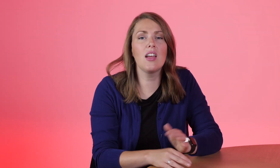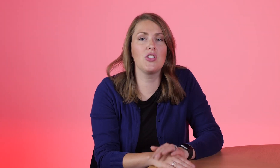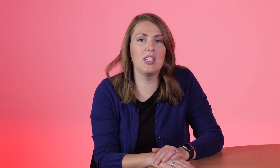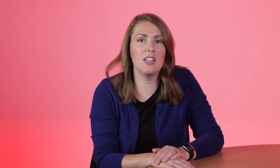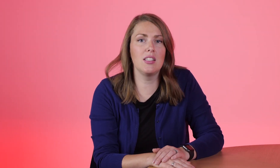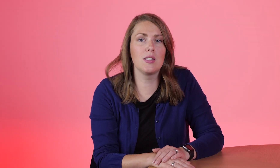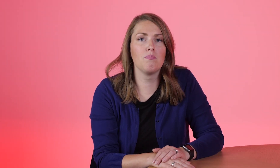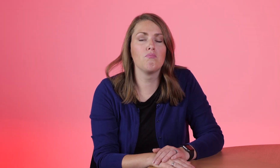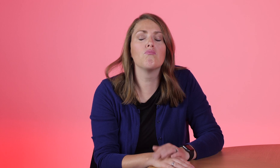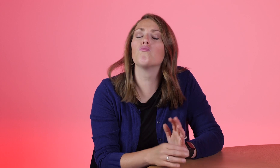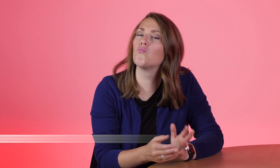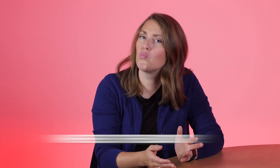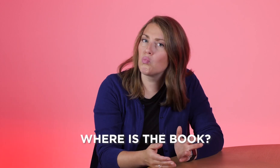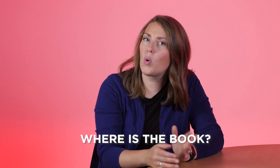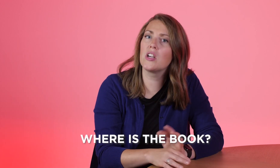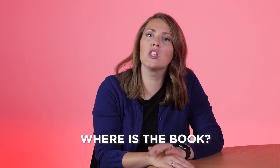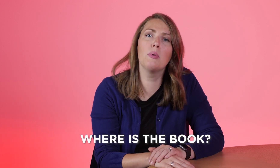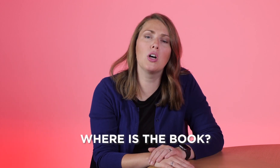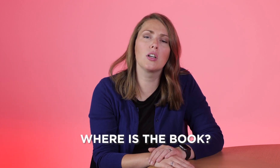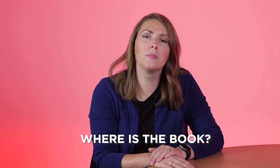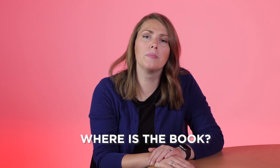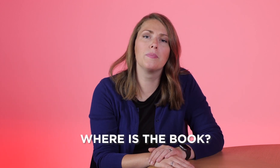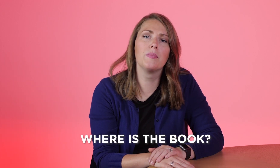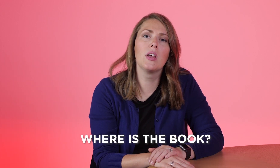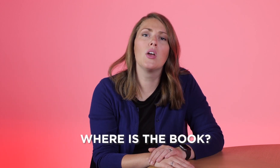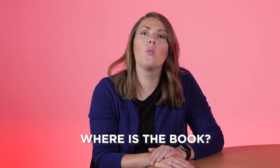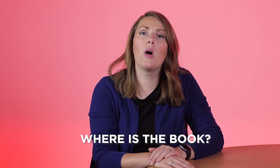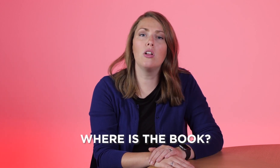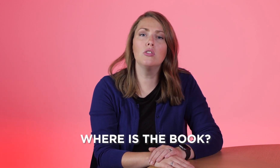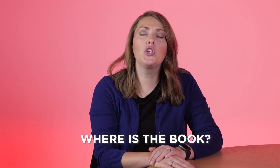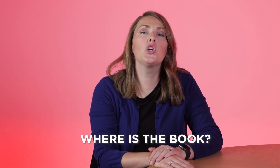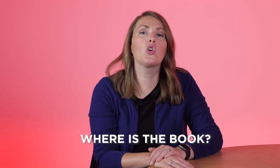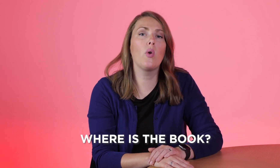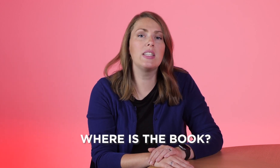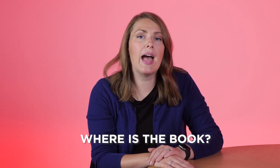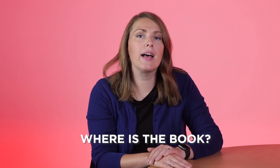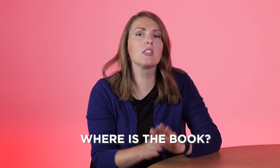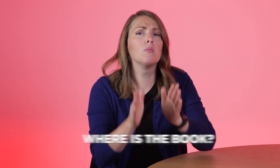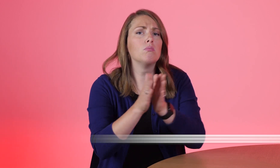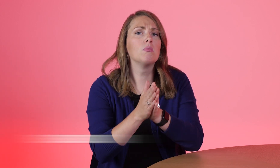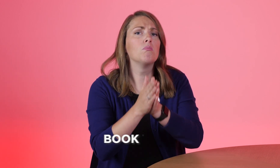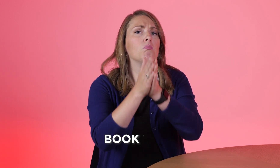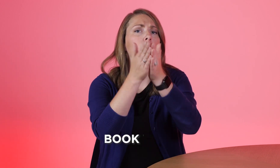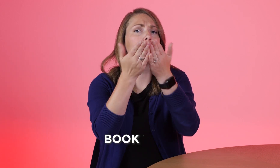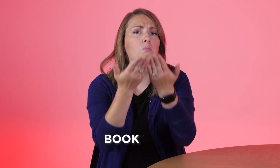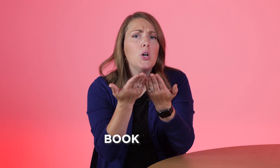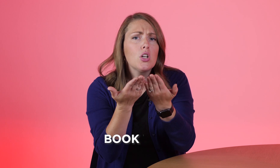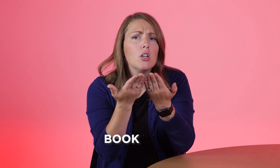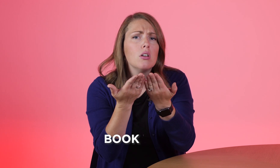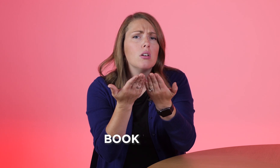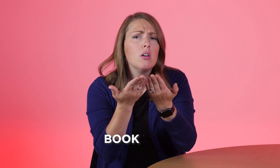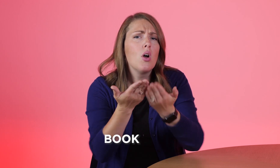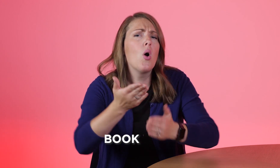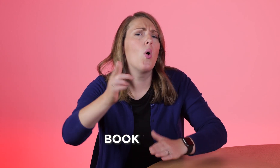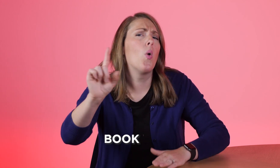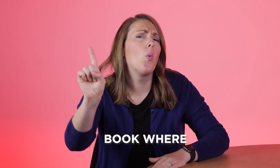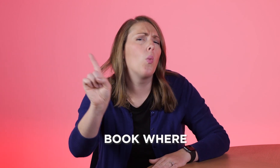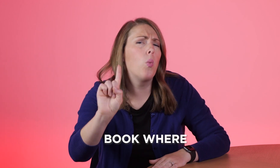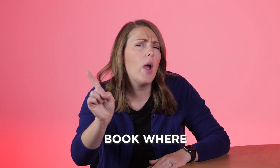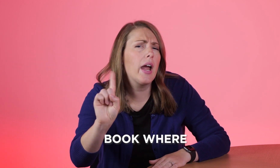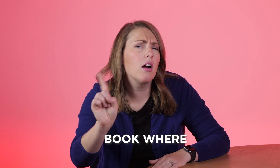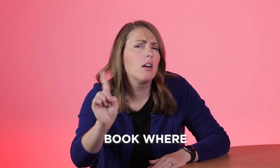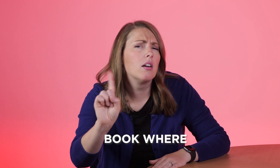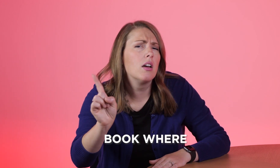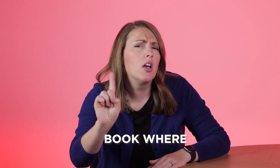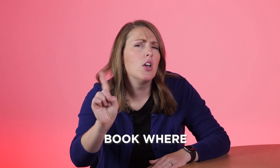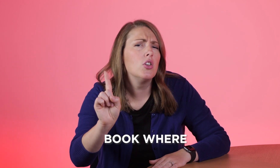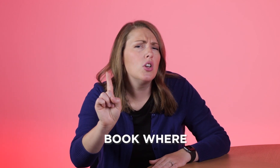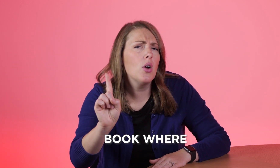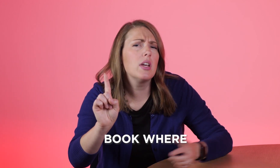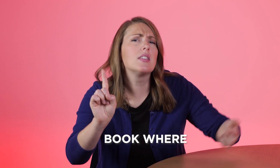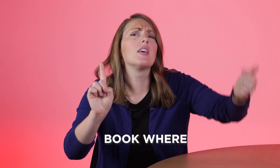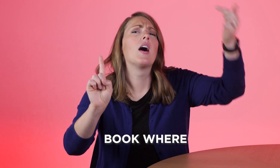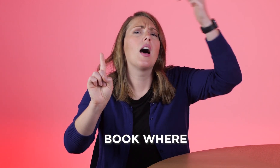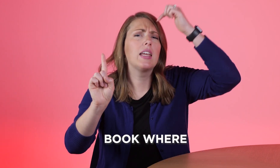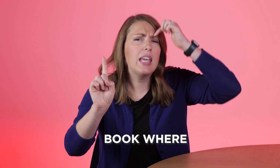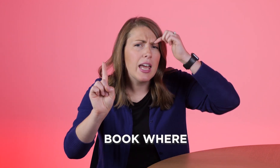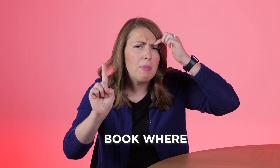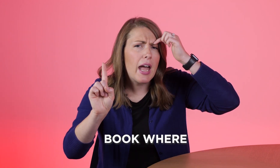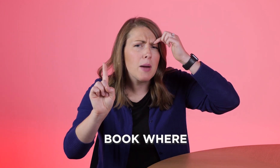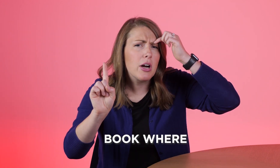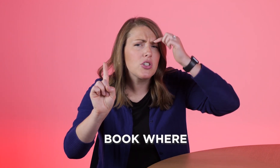another sentence where's the book well you're going to ask book where notice again my eyebrows